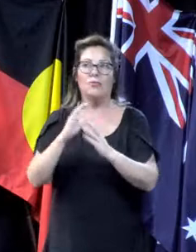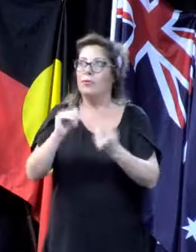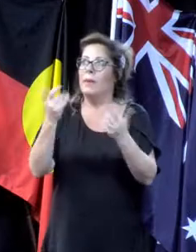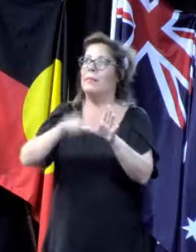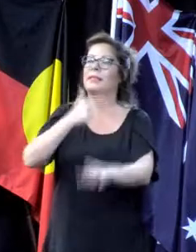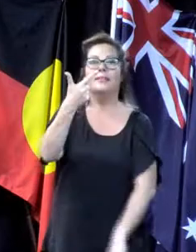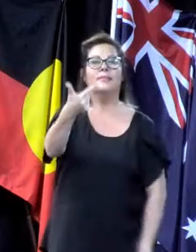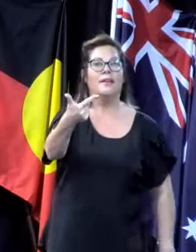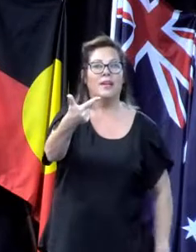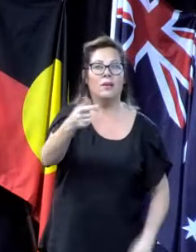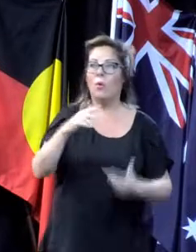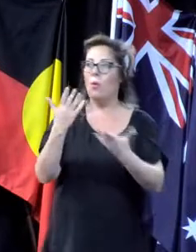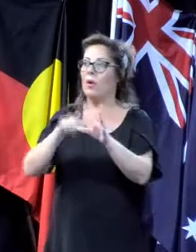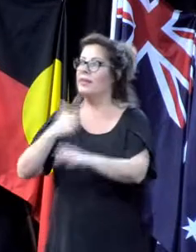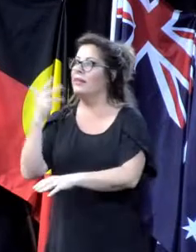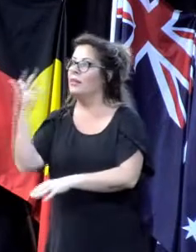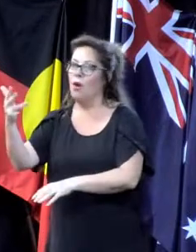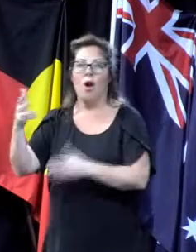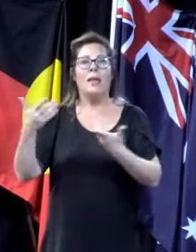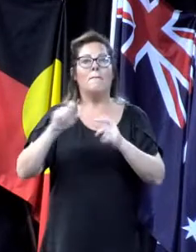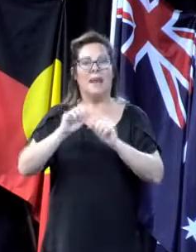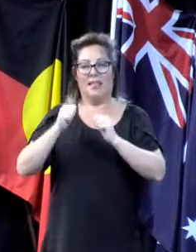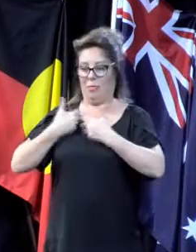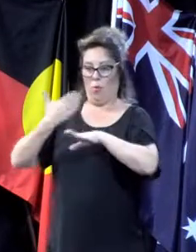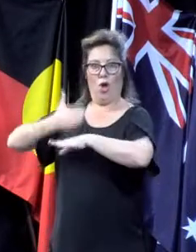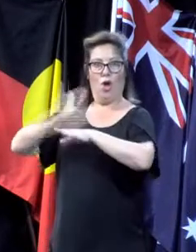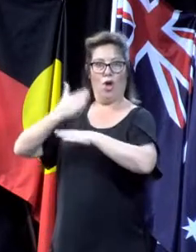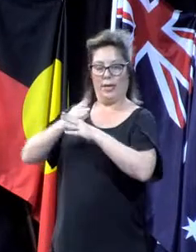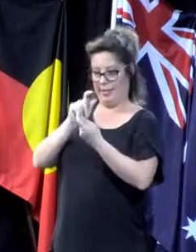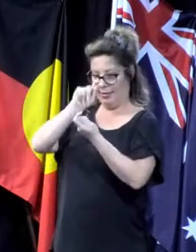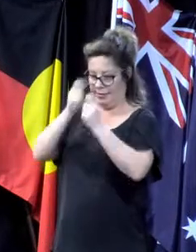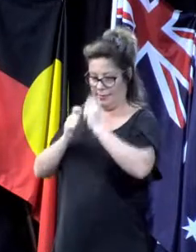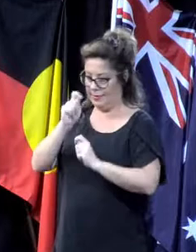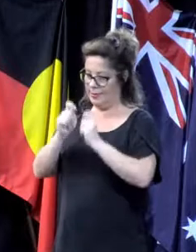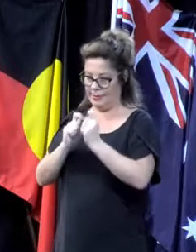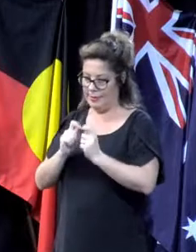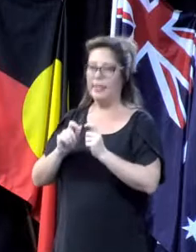They could be in a grade nine classroom. And their curriculum is adjusted so that they are able